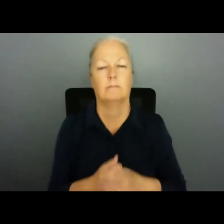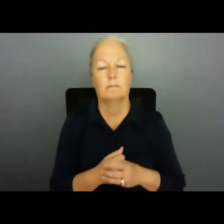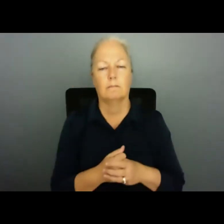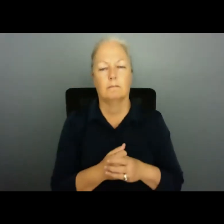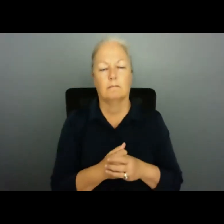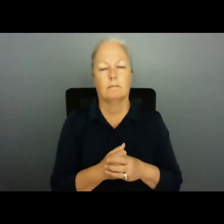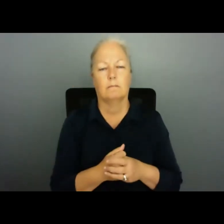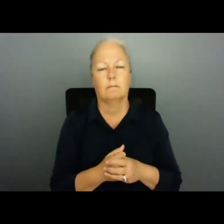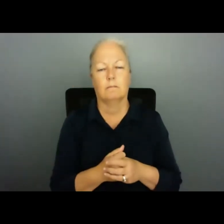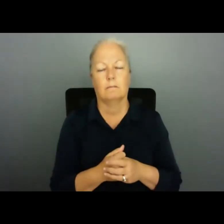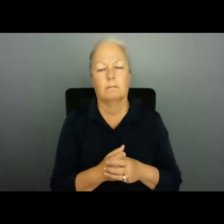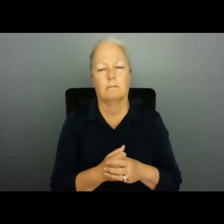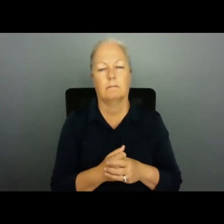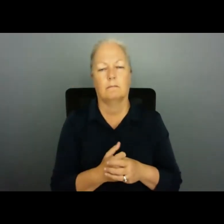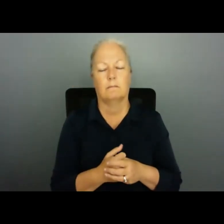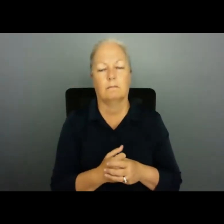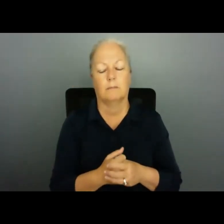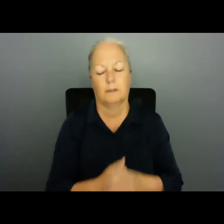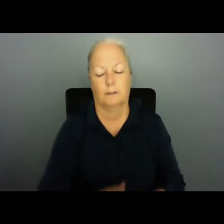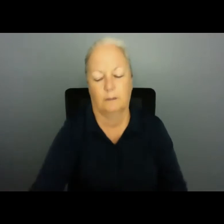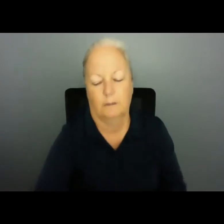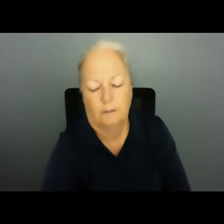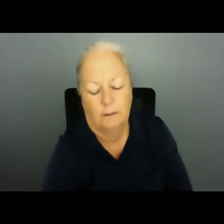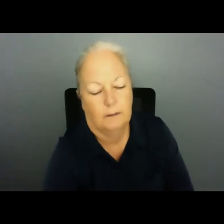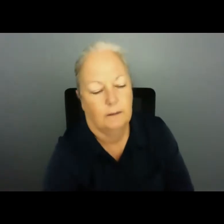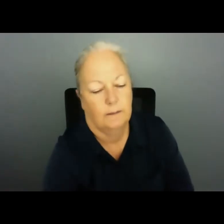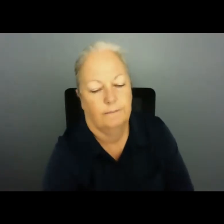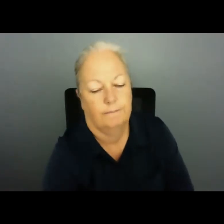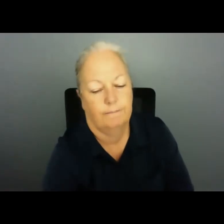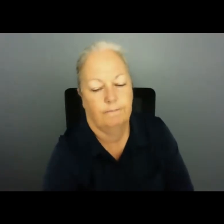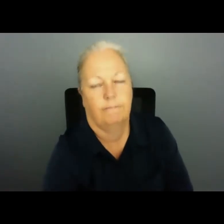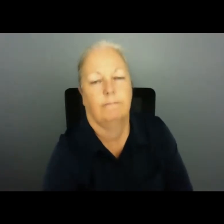was to provide them with the platform a network where young people with disabilities can come